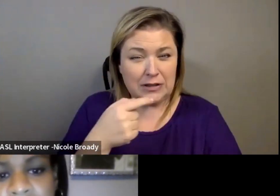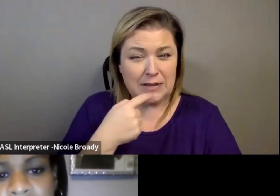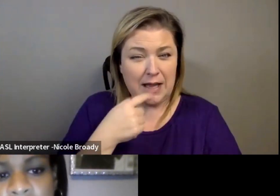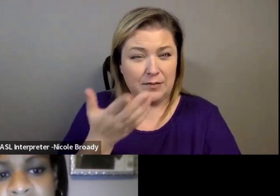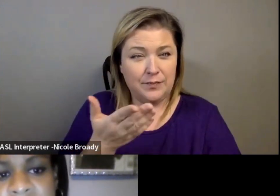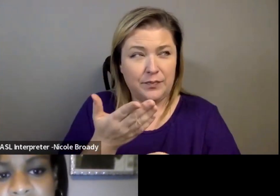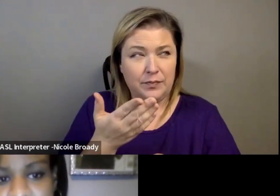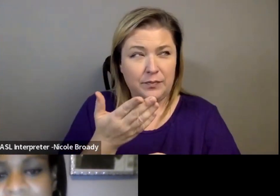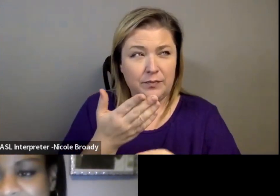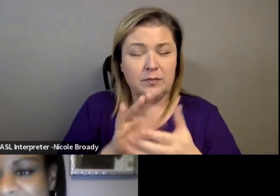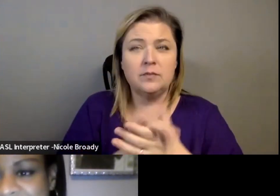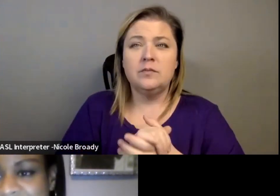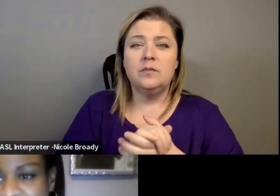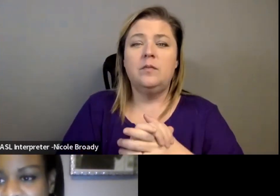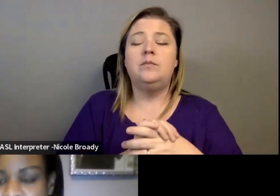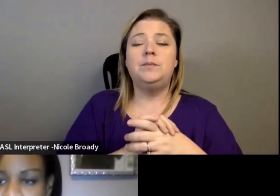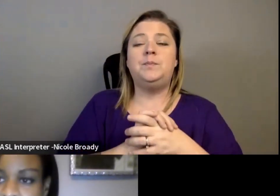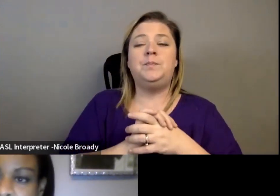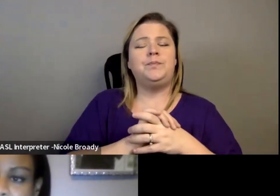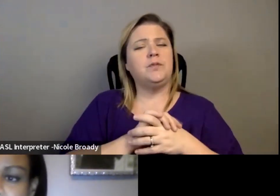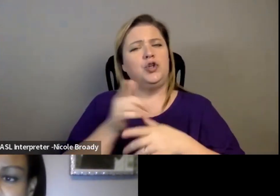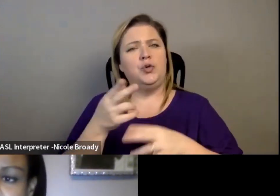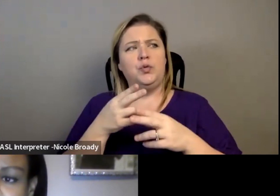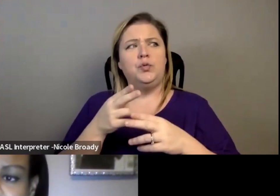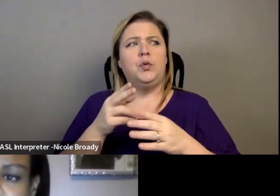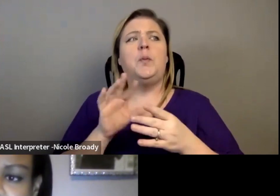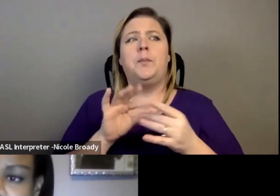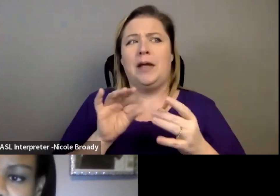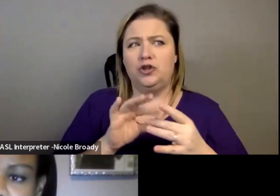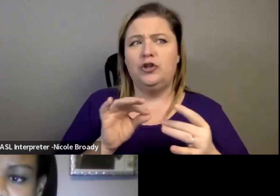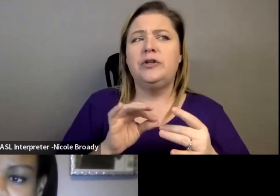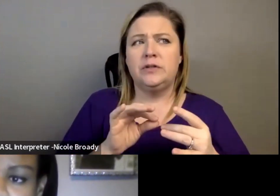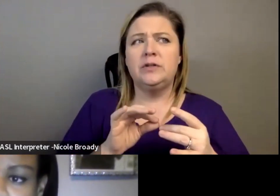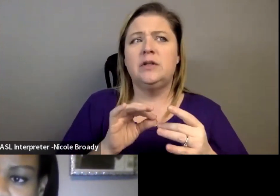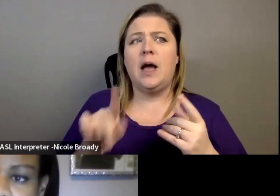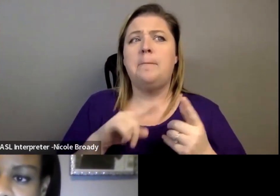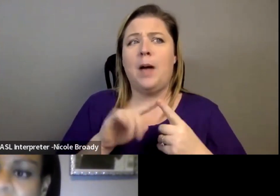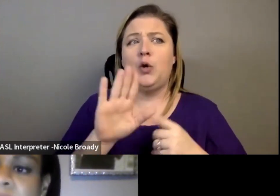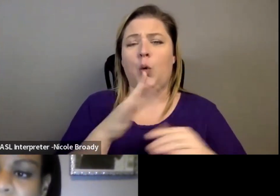Alixe Bonardi: Oh, yes. So you've touched on that already, Dale and about some of your concerns. But what were the